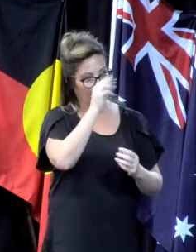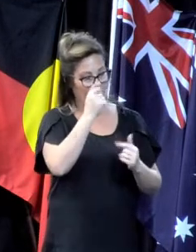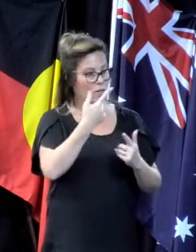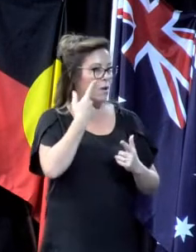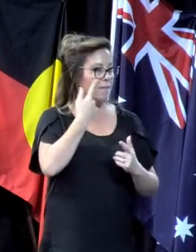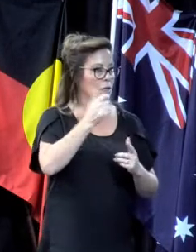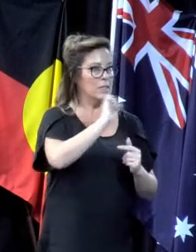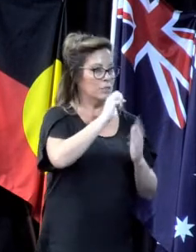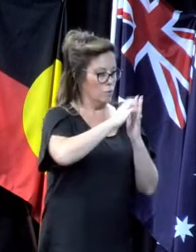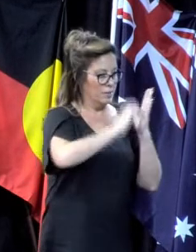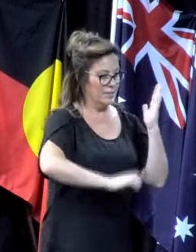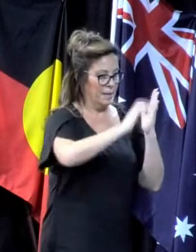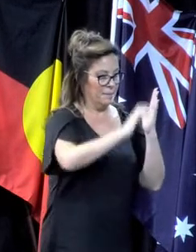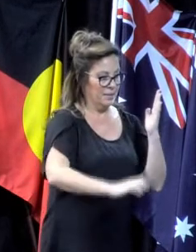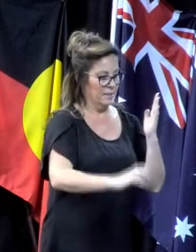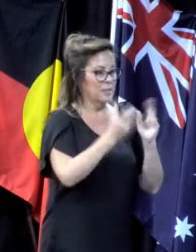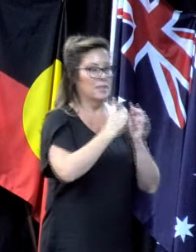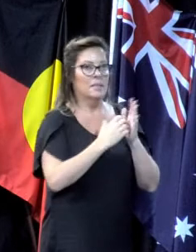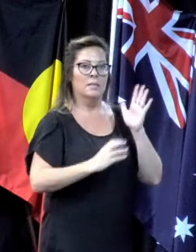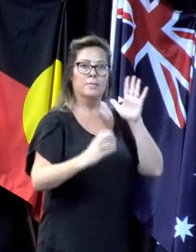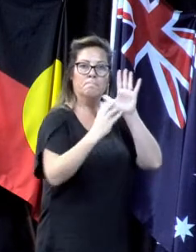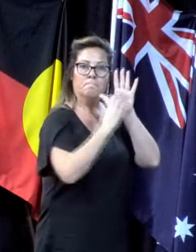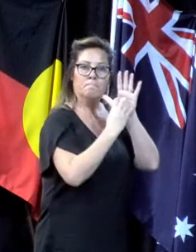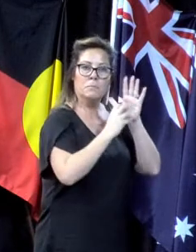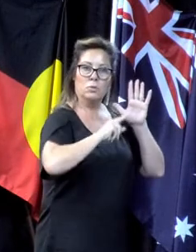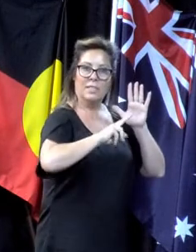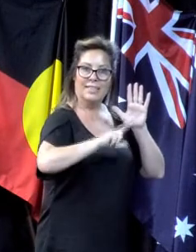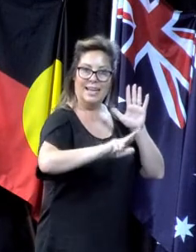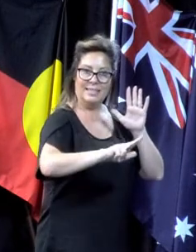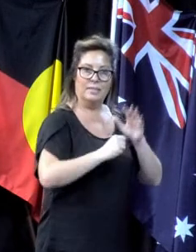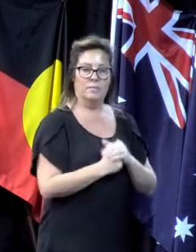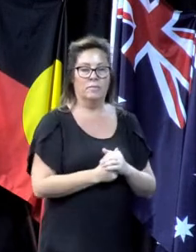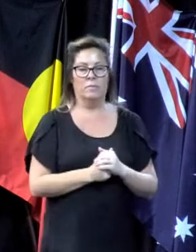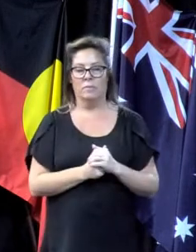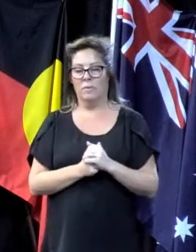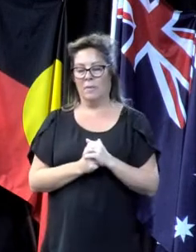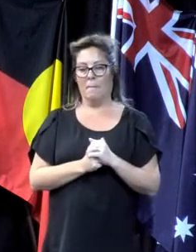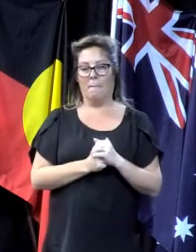And you were – you were asked in our notice to you to identify things that